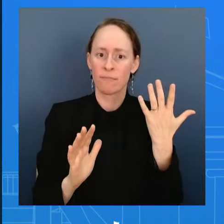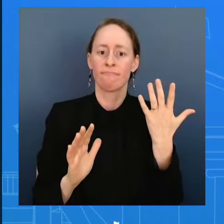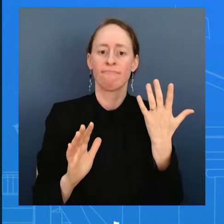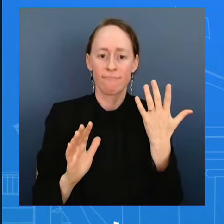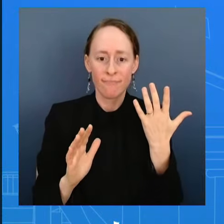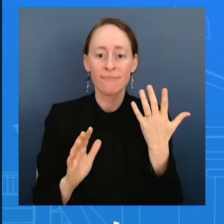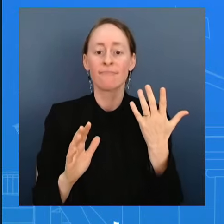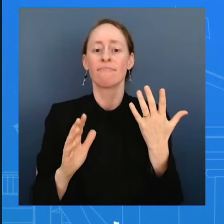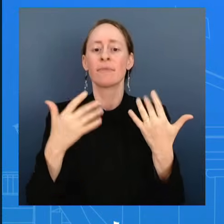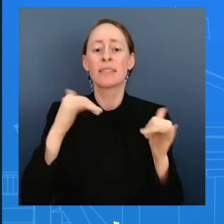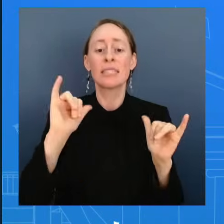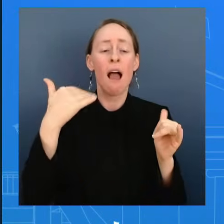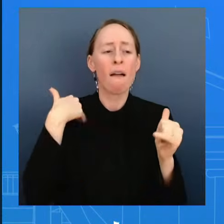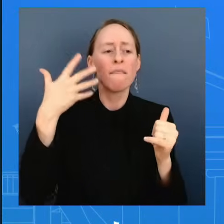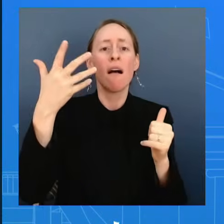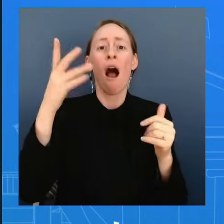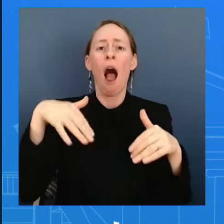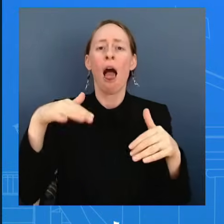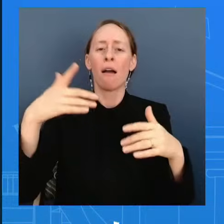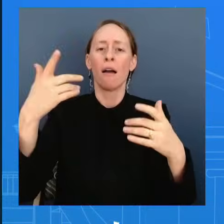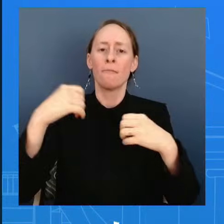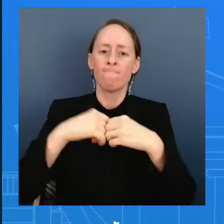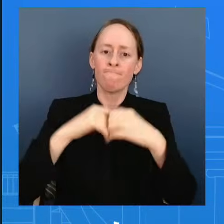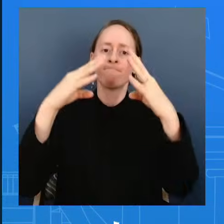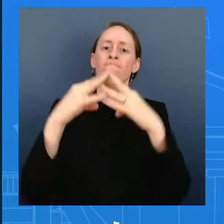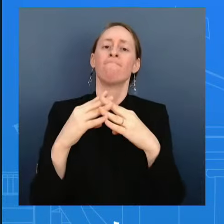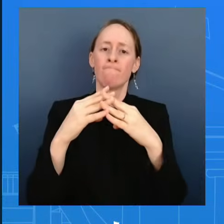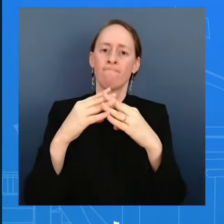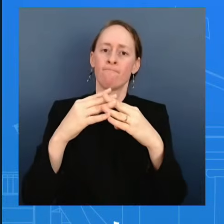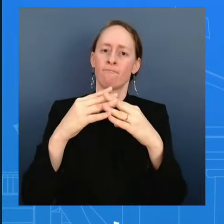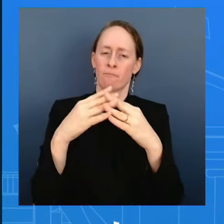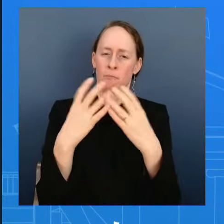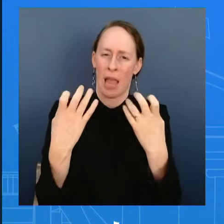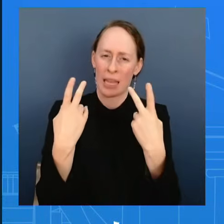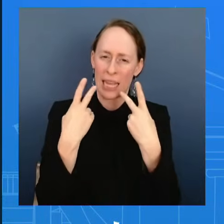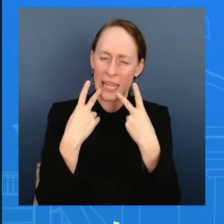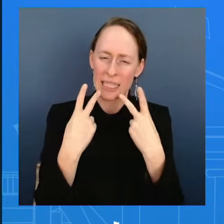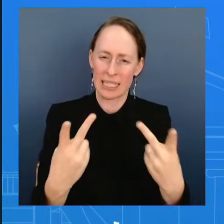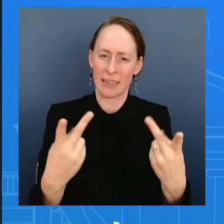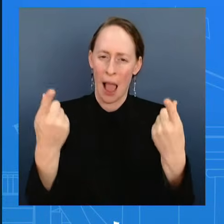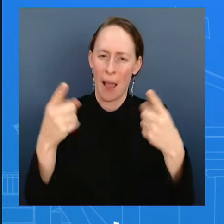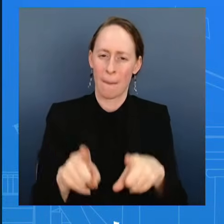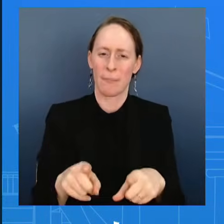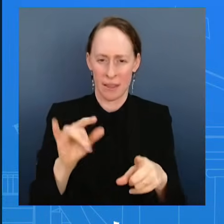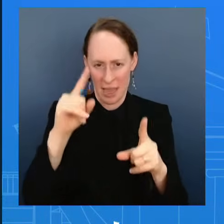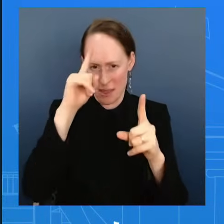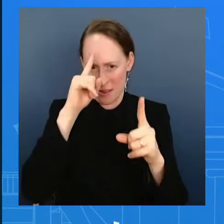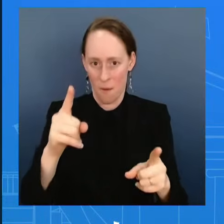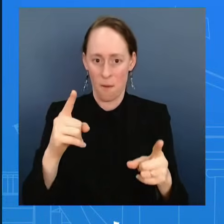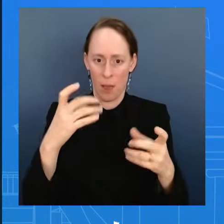preparing, making sure that we are giving Israel the increased support that they need.